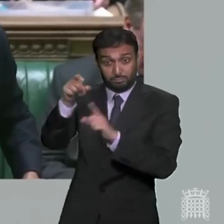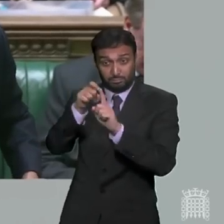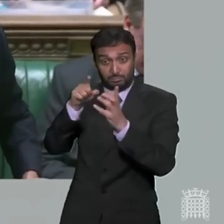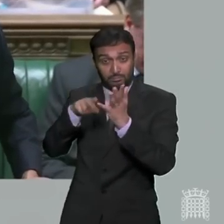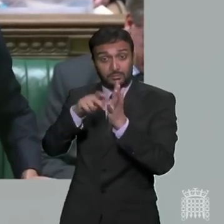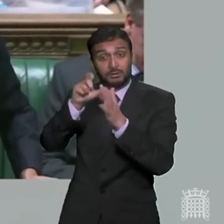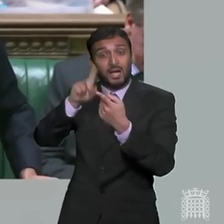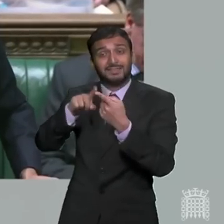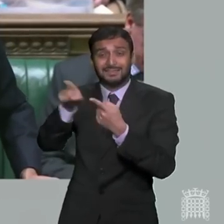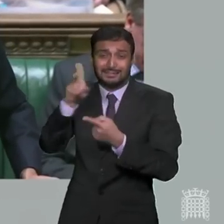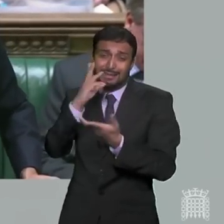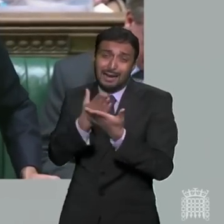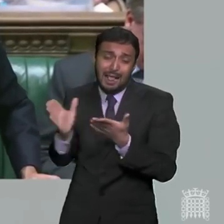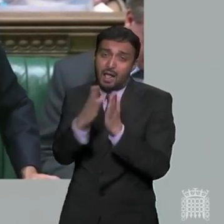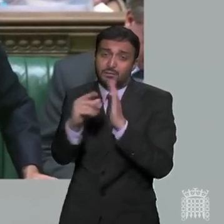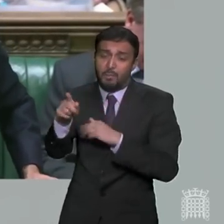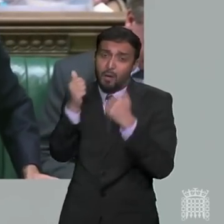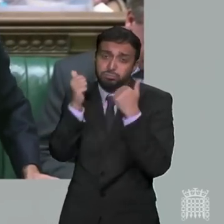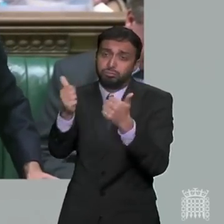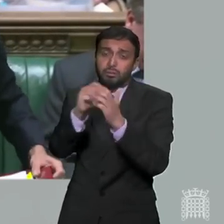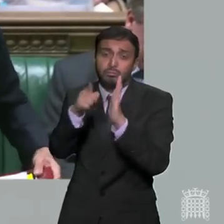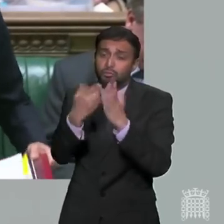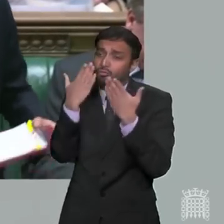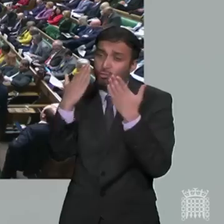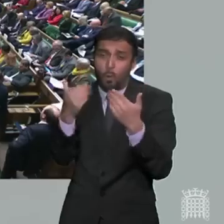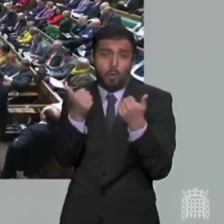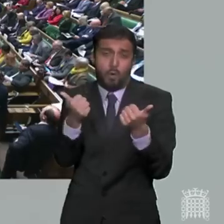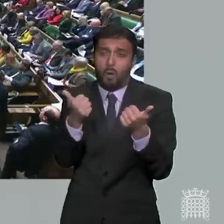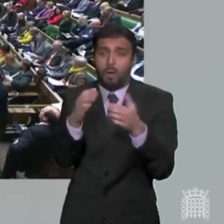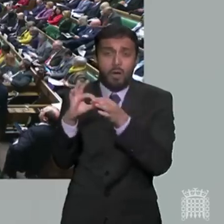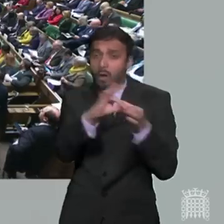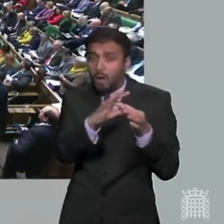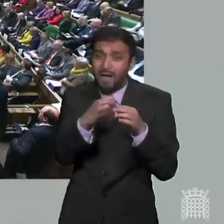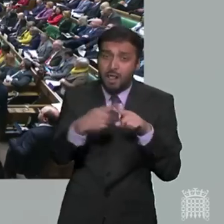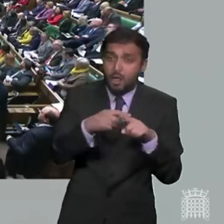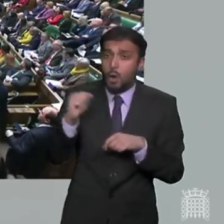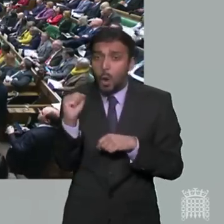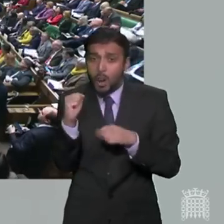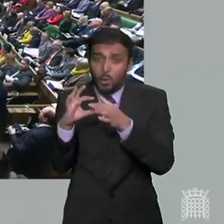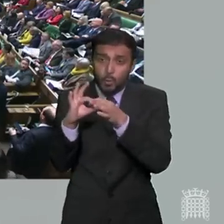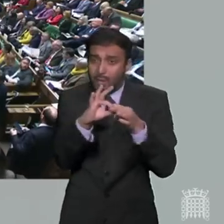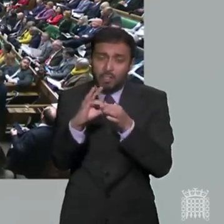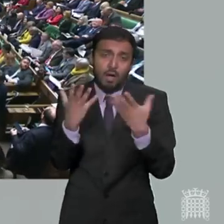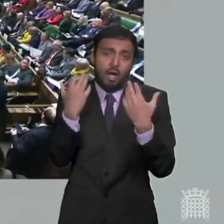It demonstrates the benefits of the Union, and that is what we will keep on delivering. Sir Paul Beresford (Mole Valley) (Con) Q10.